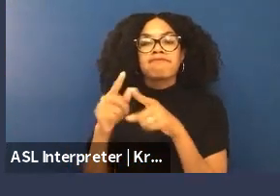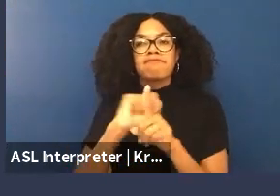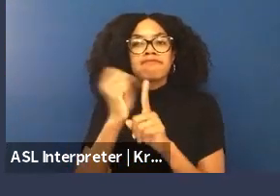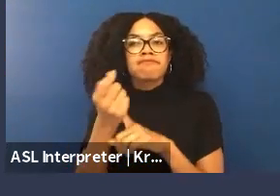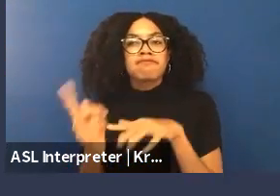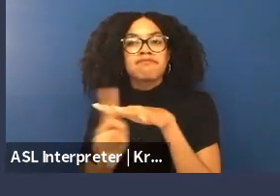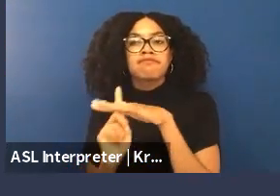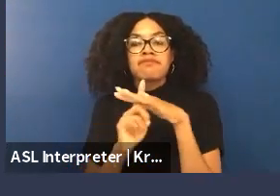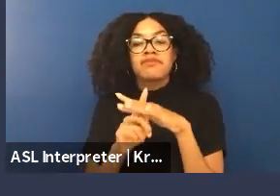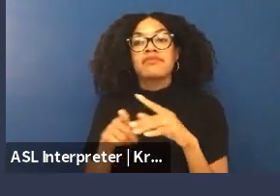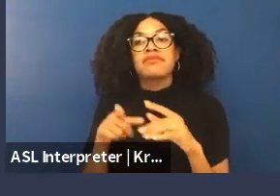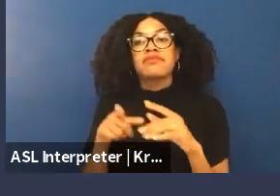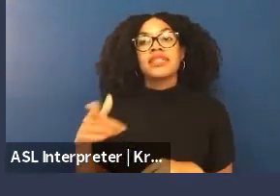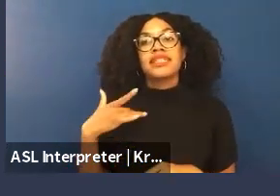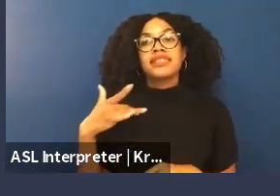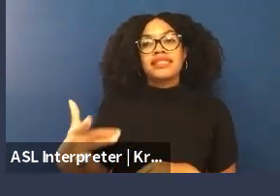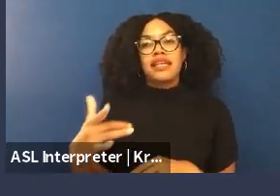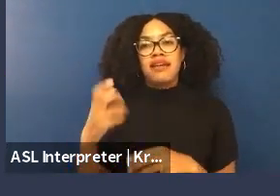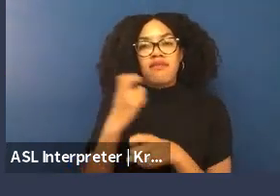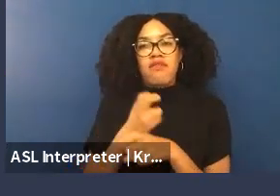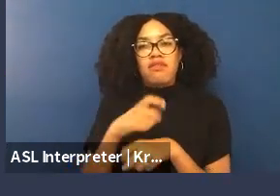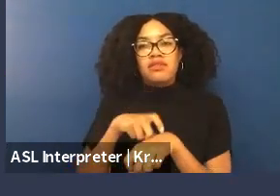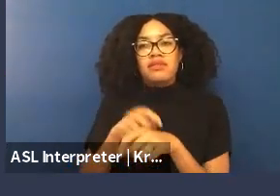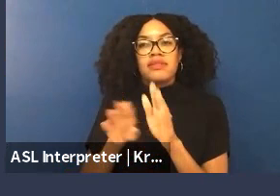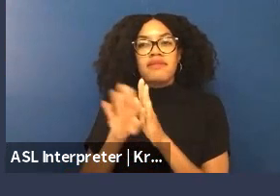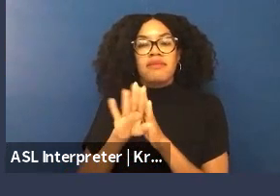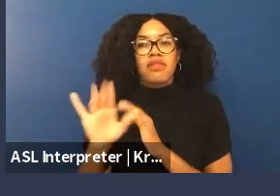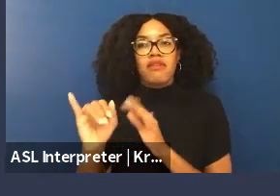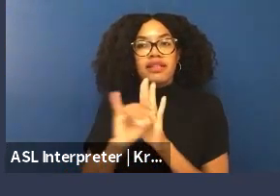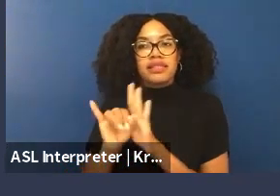and to develop their identities and relation to these. They are thereby extending ideas